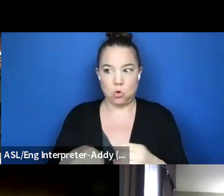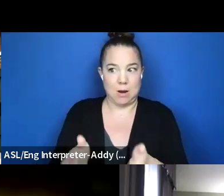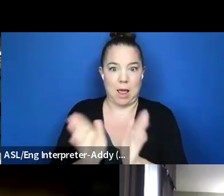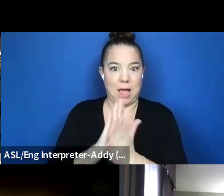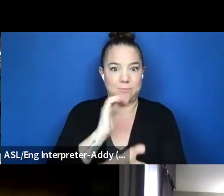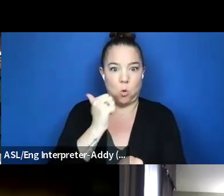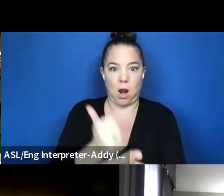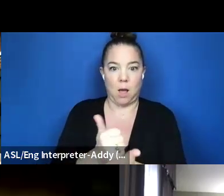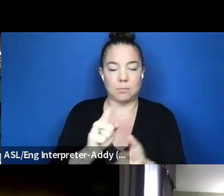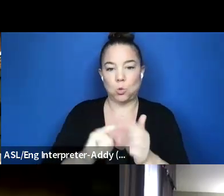Adeleigh Belyeu: filling out their